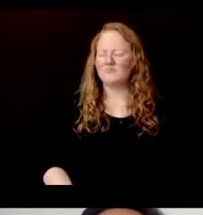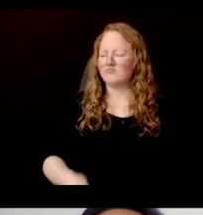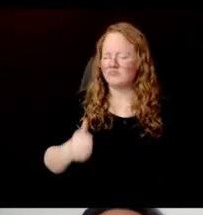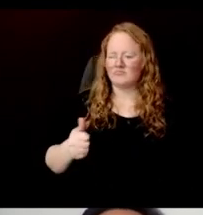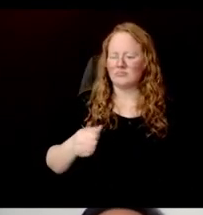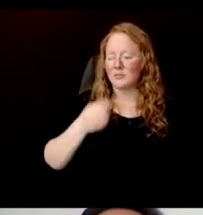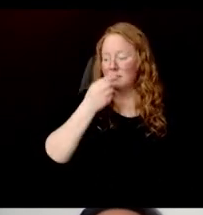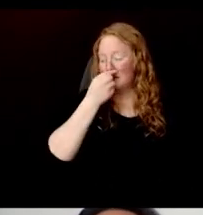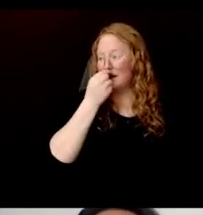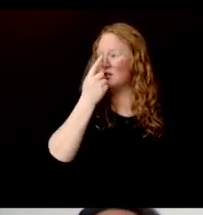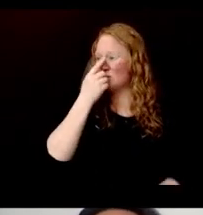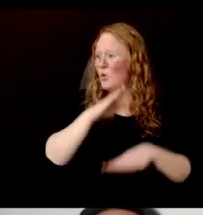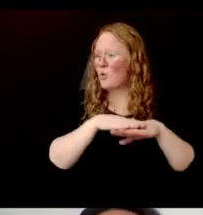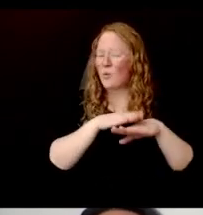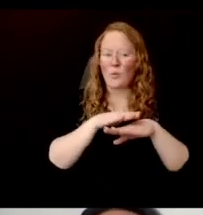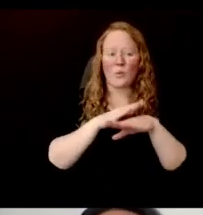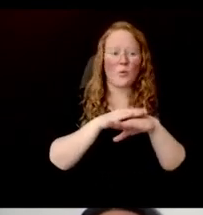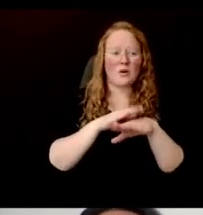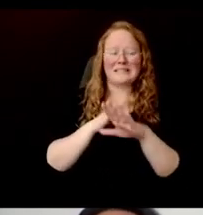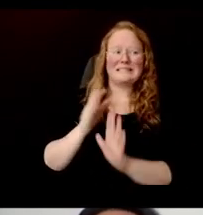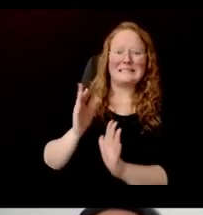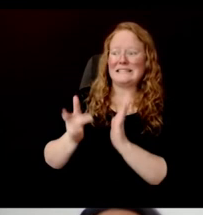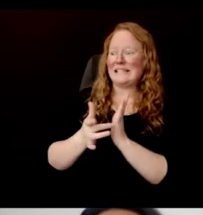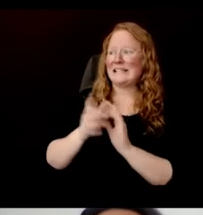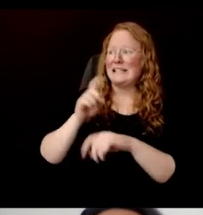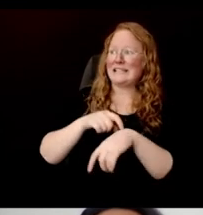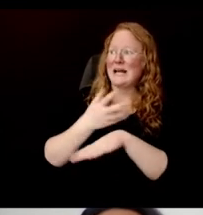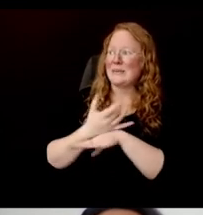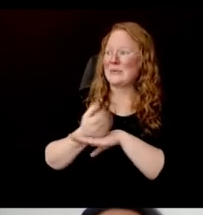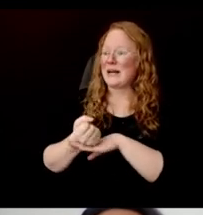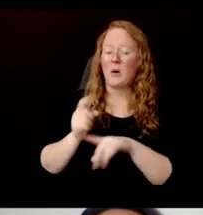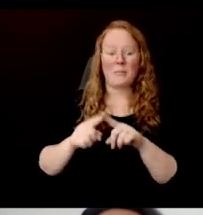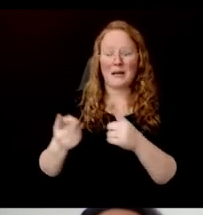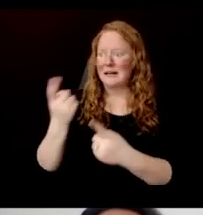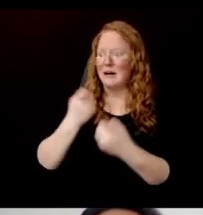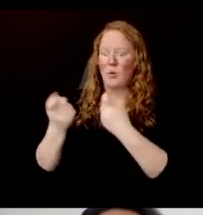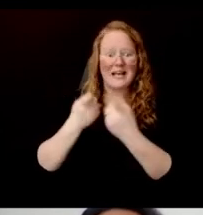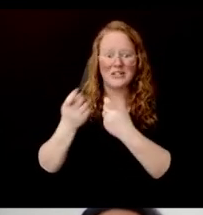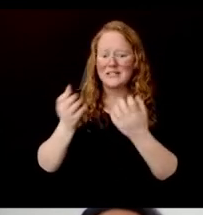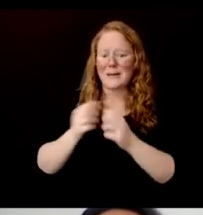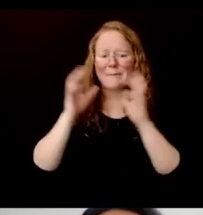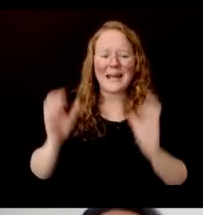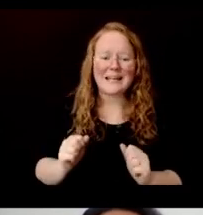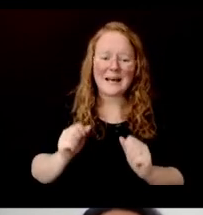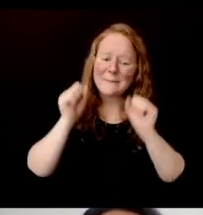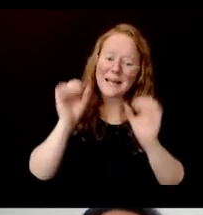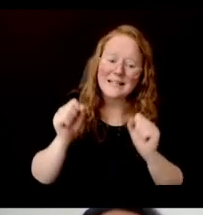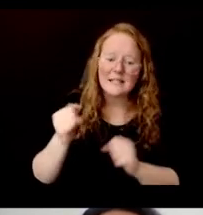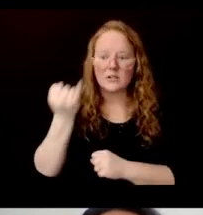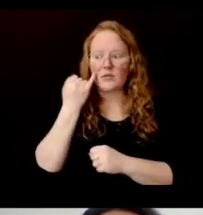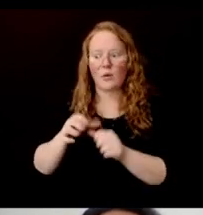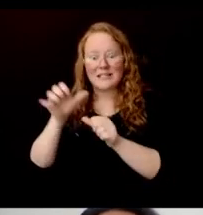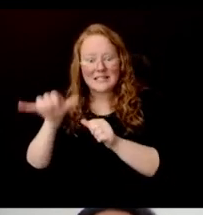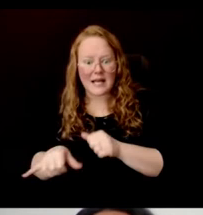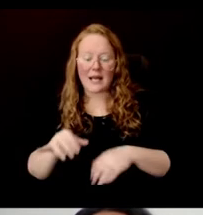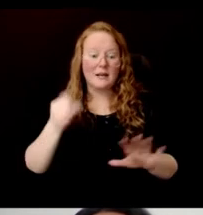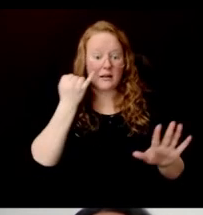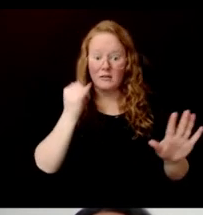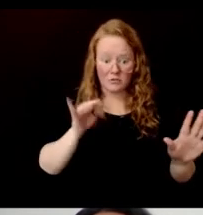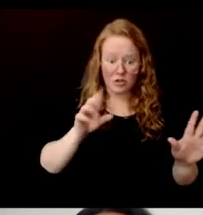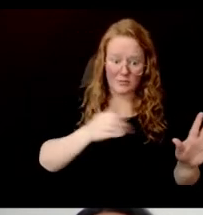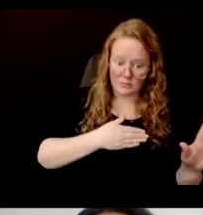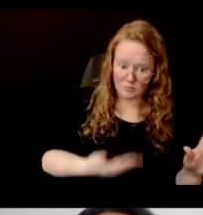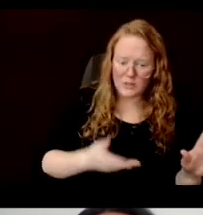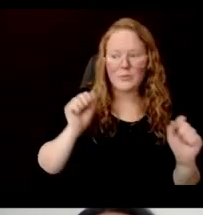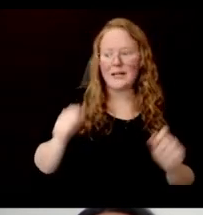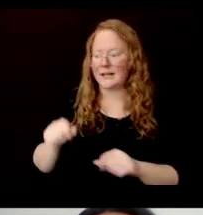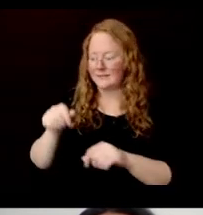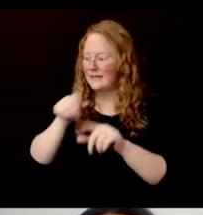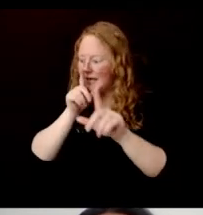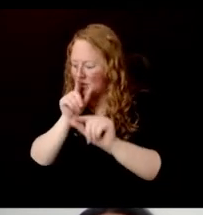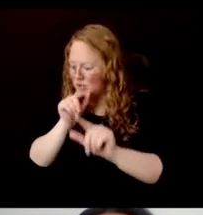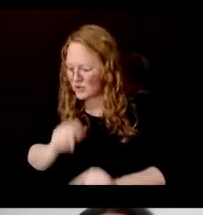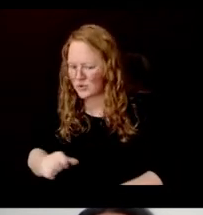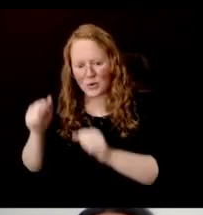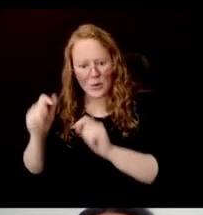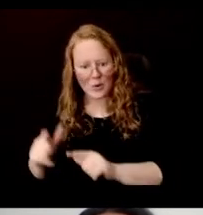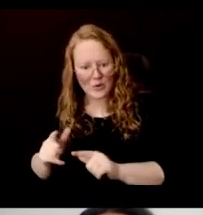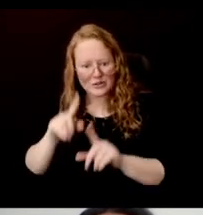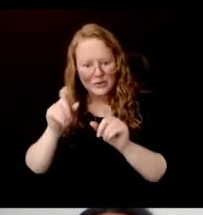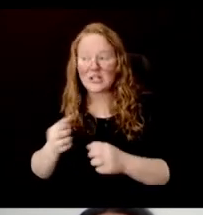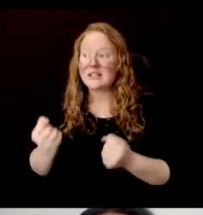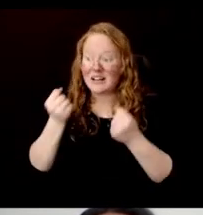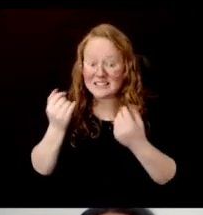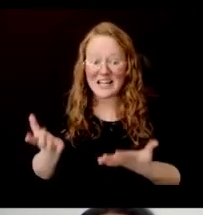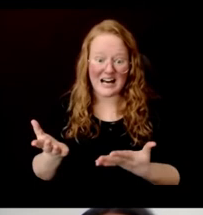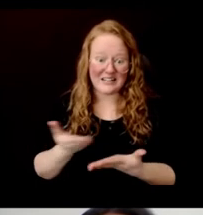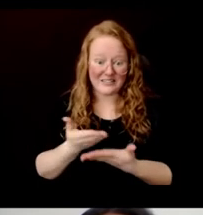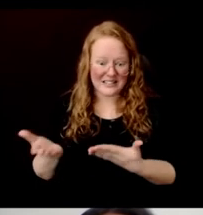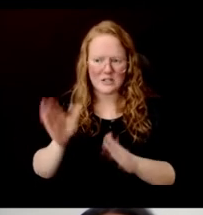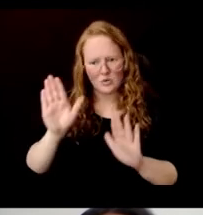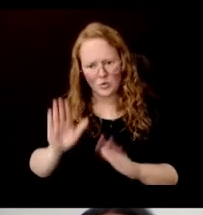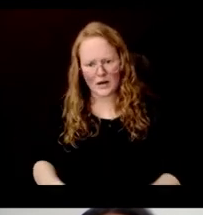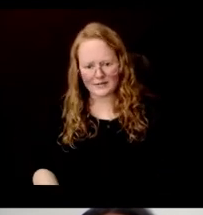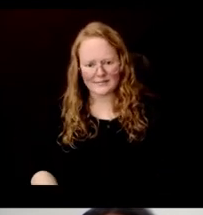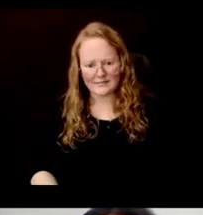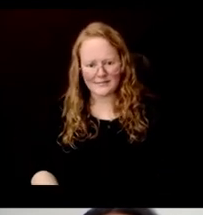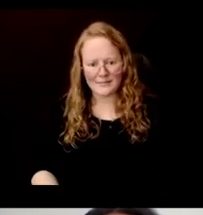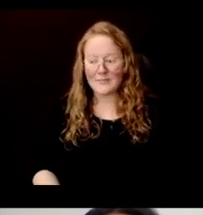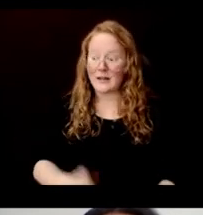I want to warn everyone, we are technically at time, but we have so many amazing questions if everyone wants to stick with us we can go through them all because there's great content here that I think a lot of people would want to also know the answers to these.